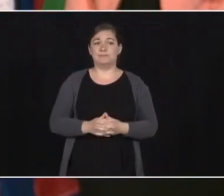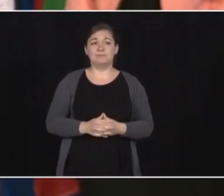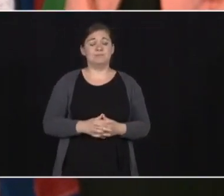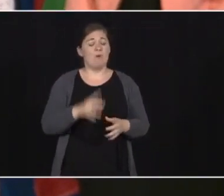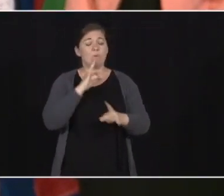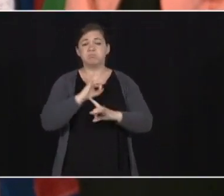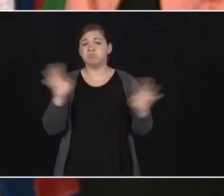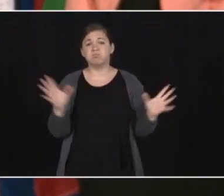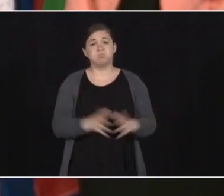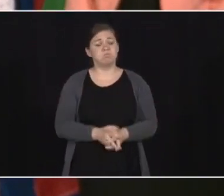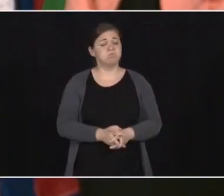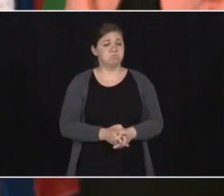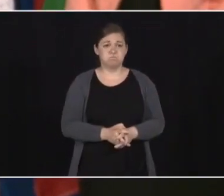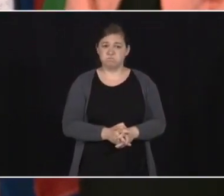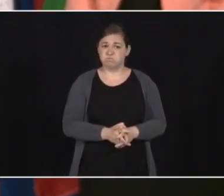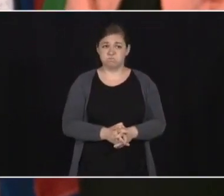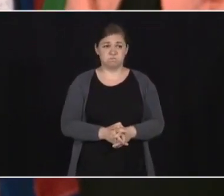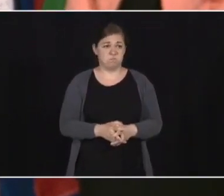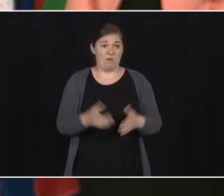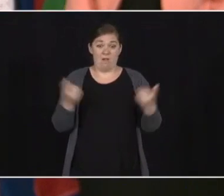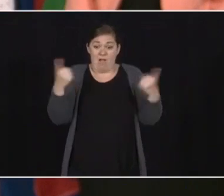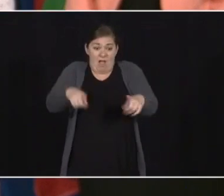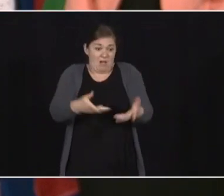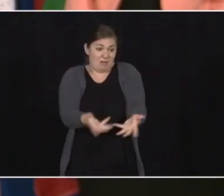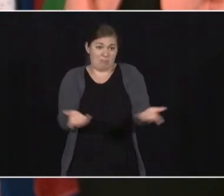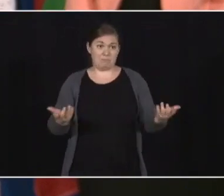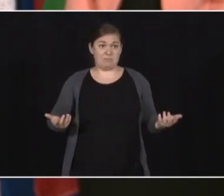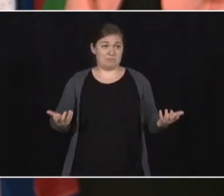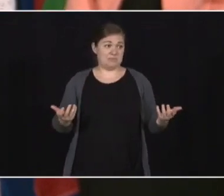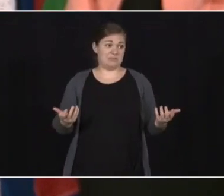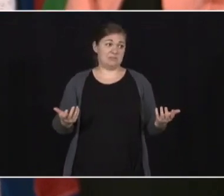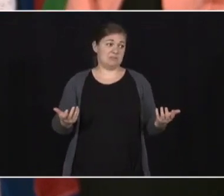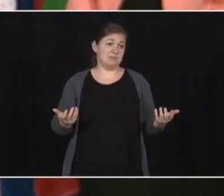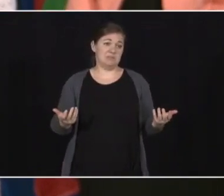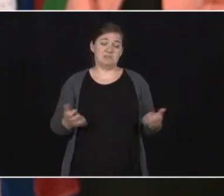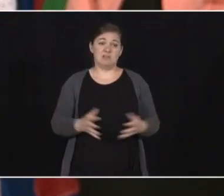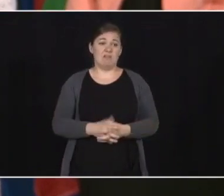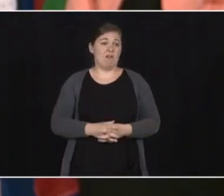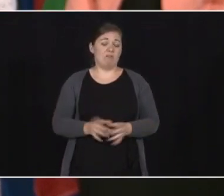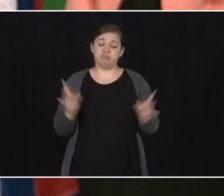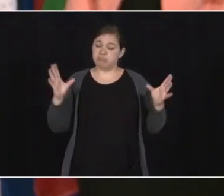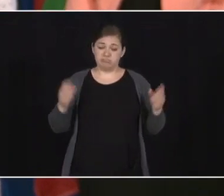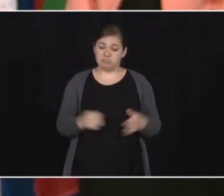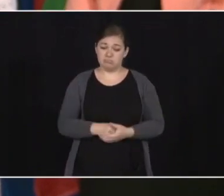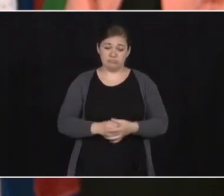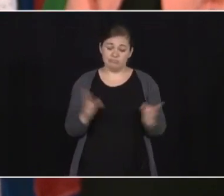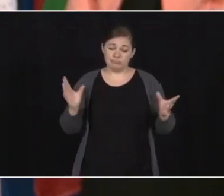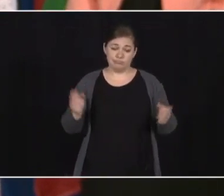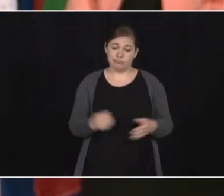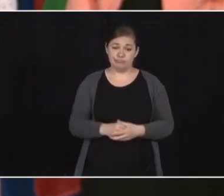It's terrible what has happened in these homes. It's just terrible. I'm sure a lot of families